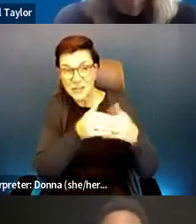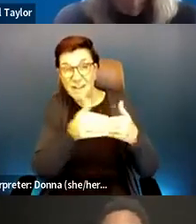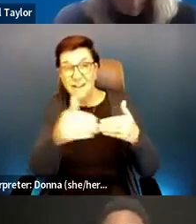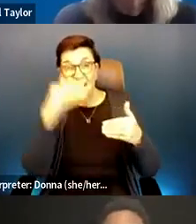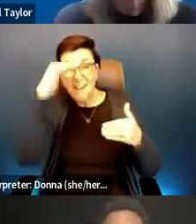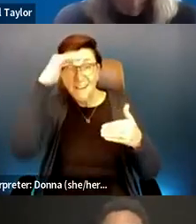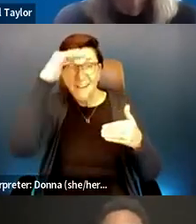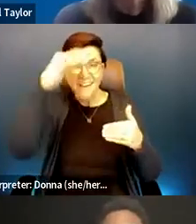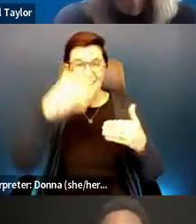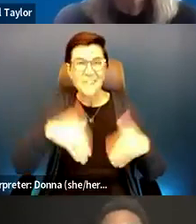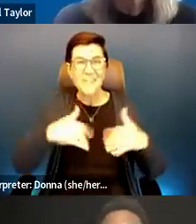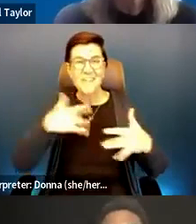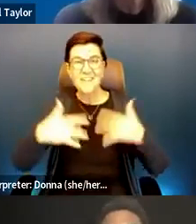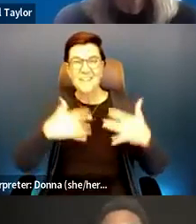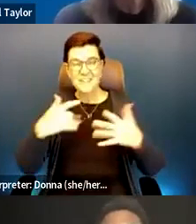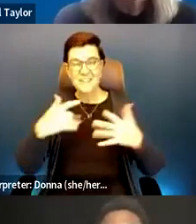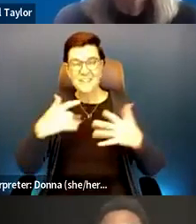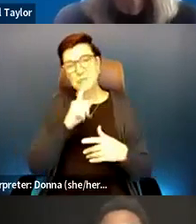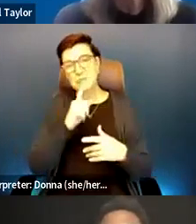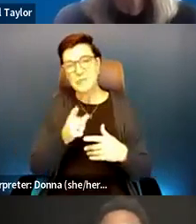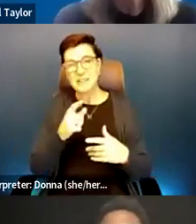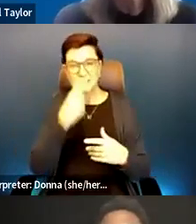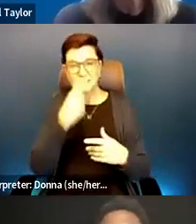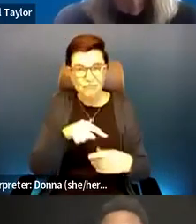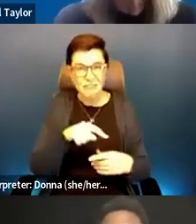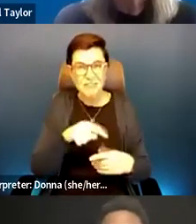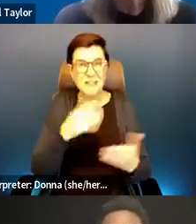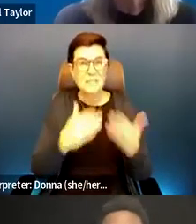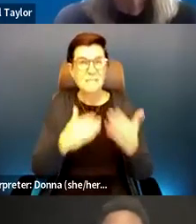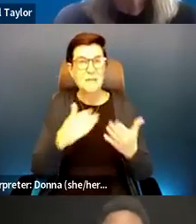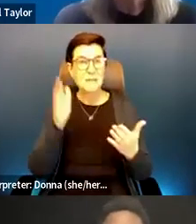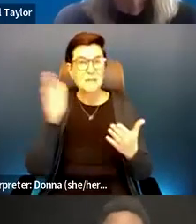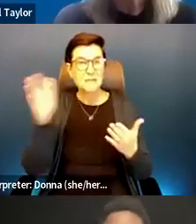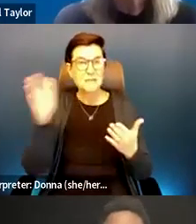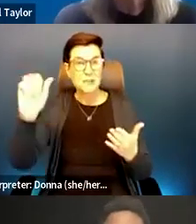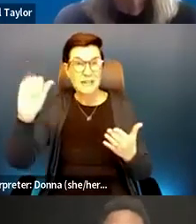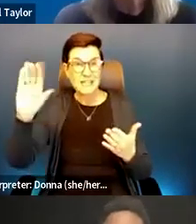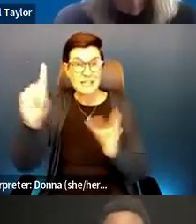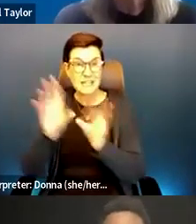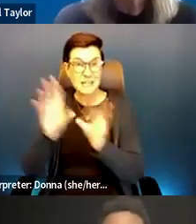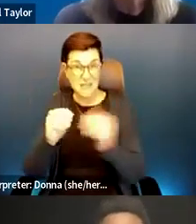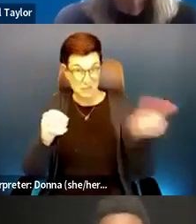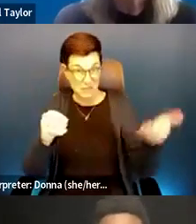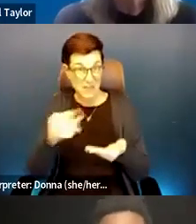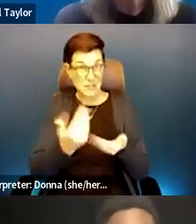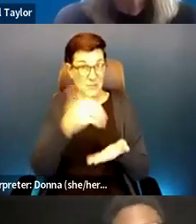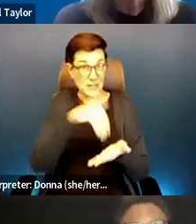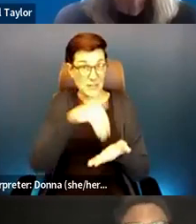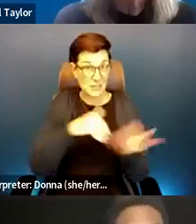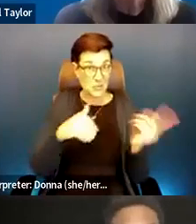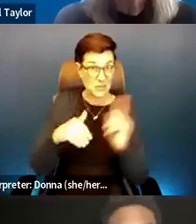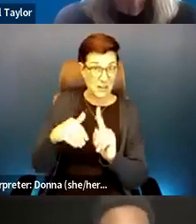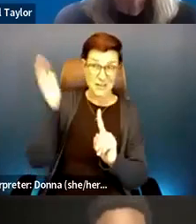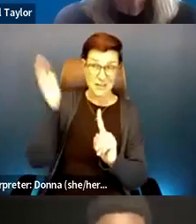we would really much enjoy the opportunity at future ACD meetings of reconnecting with you and continuing to be able to ask questions